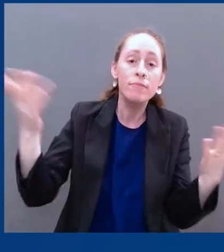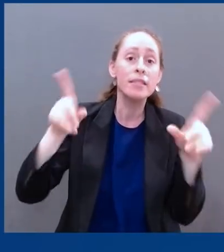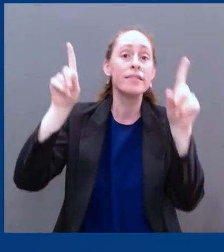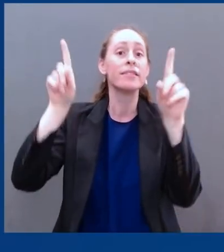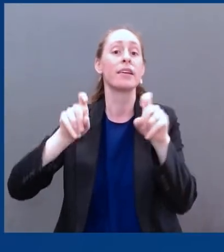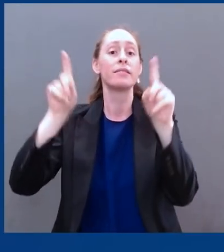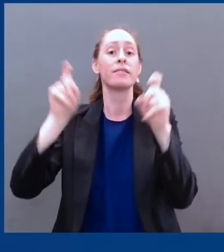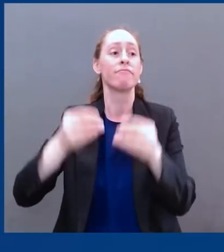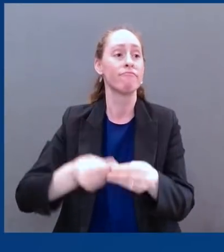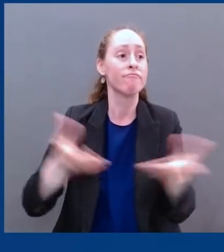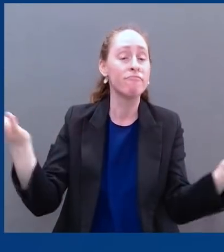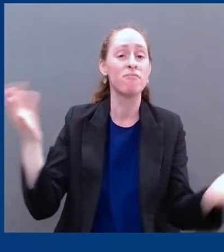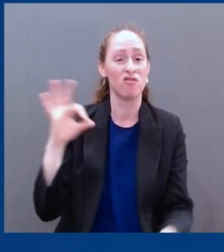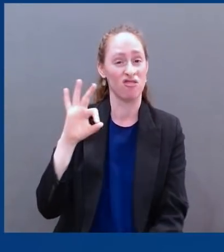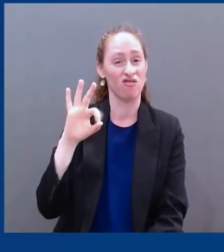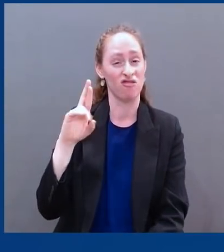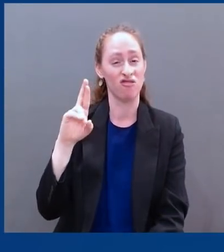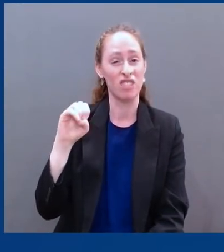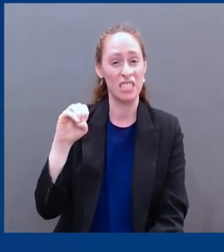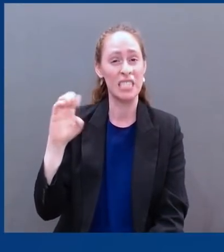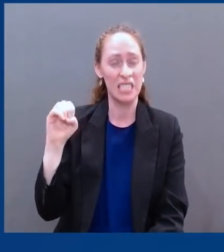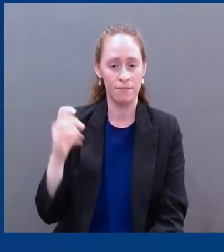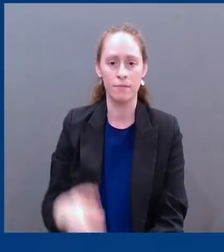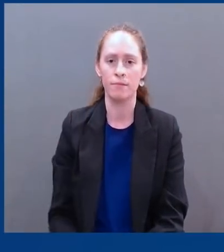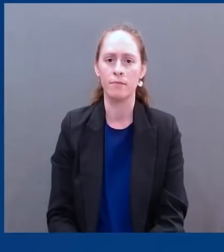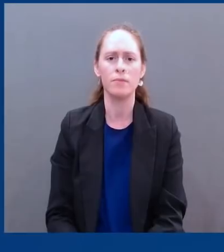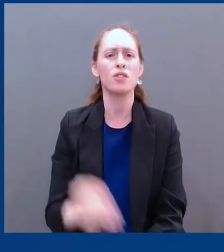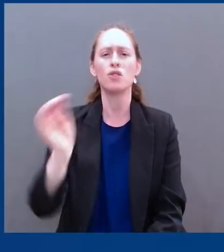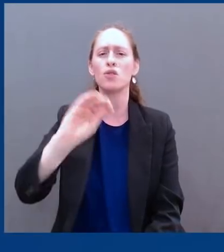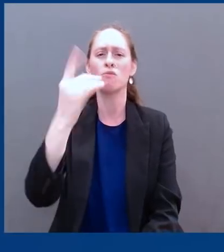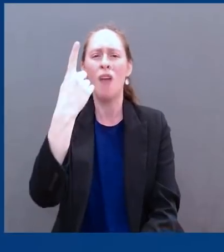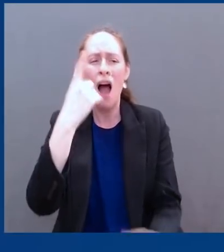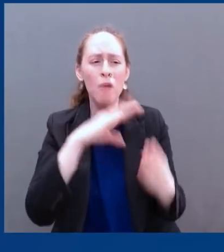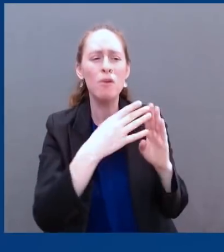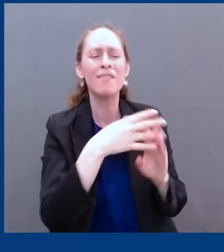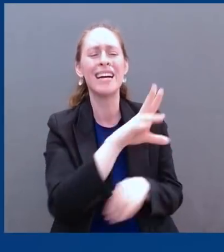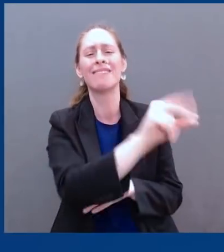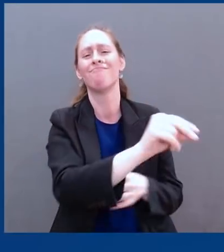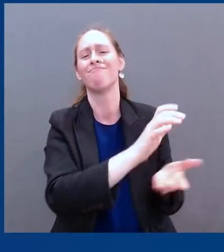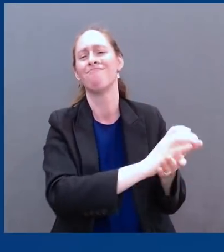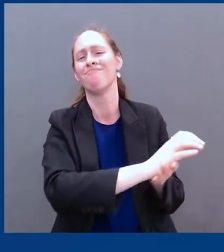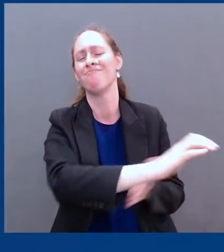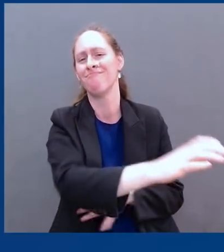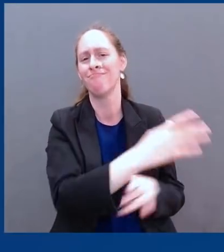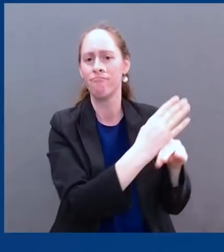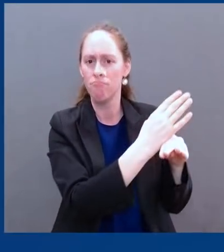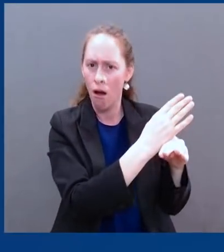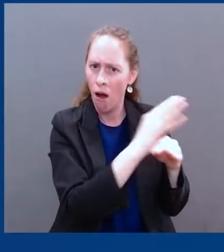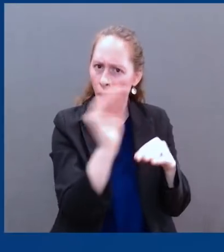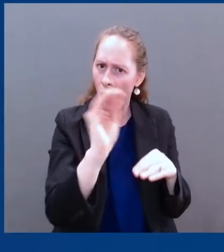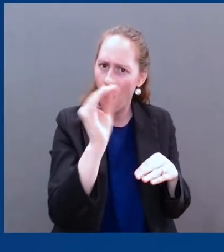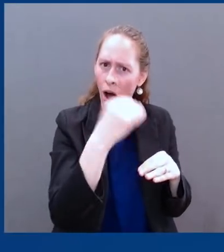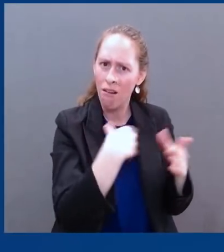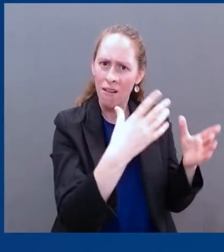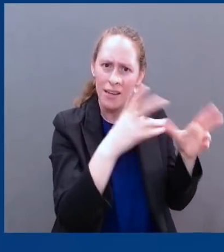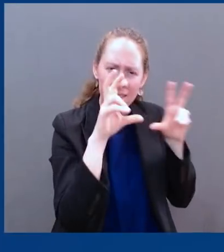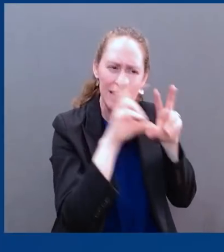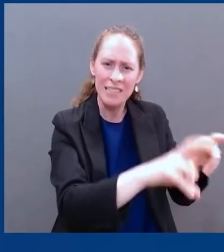and leaving no community behind, including by funding more than 1,400 community health centers so they can get vaccines, treatments, tests,